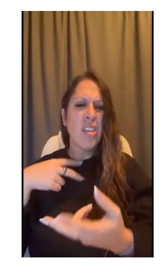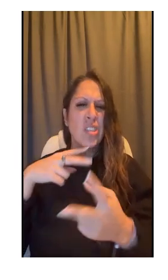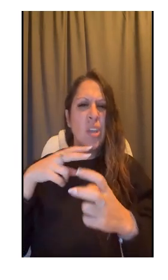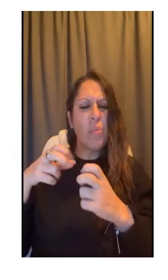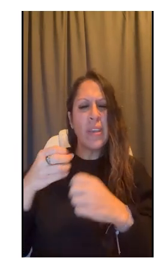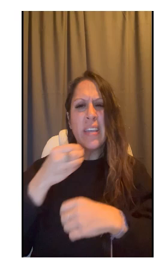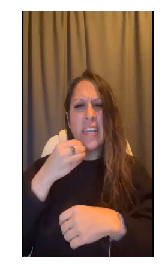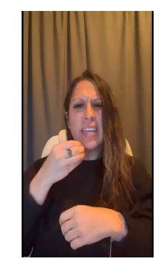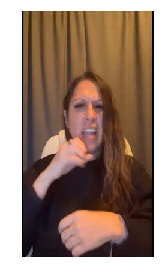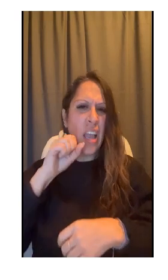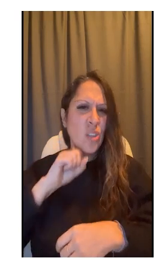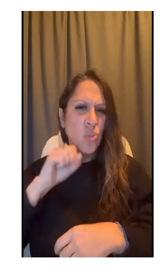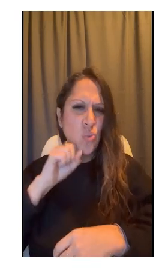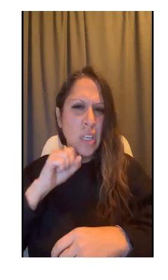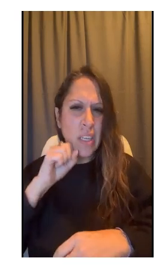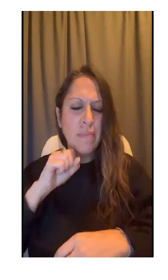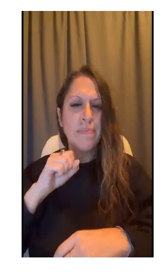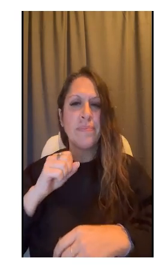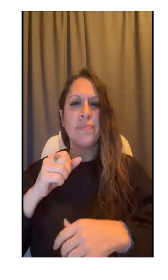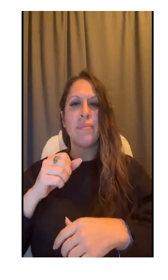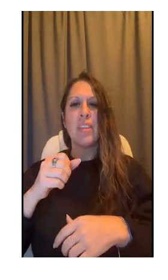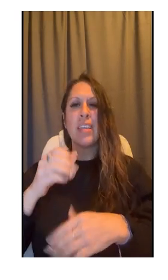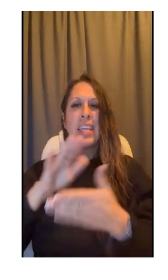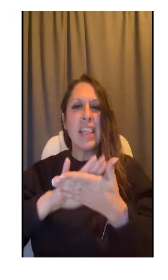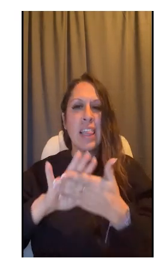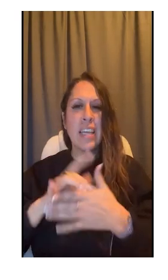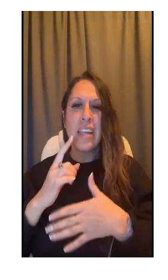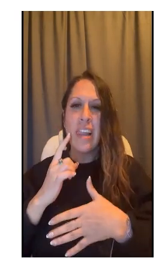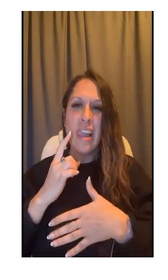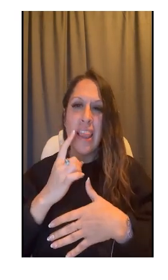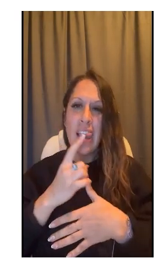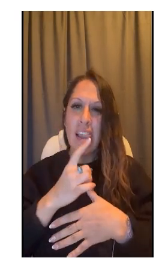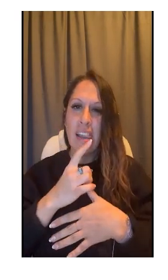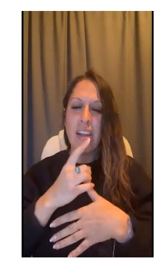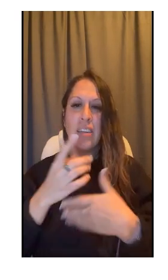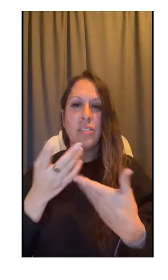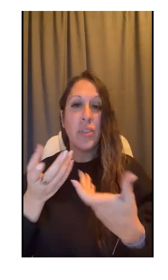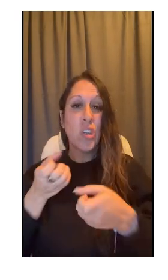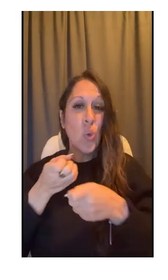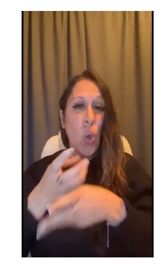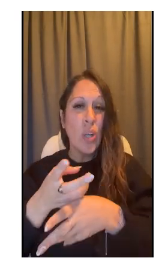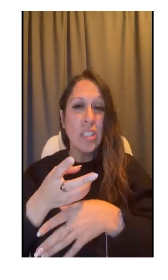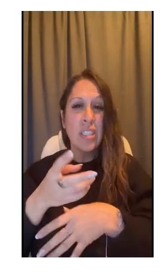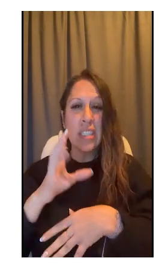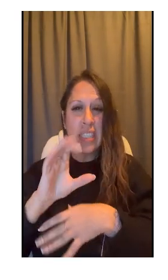certain foods like licking ice cream, cleaning their teeth with their tongue, perhaps leading to cavities,